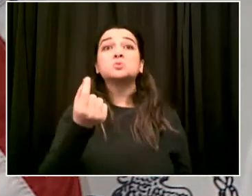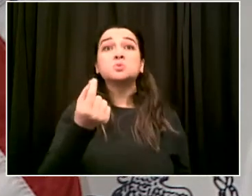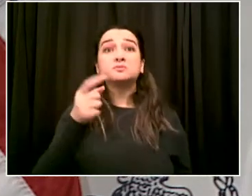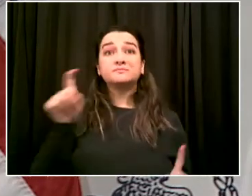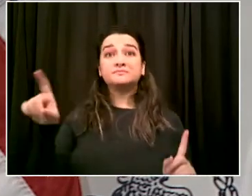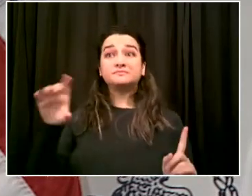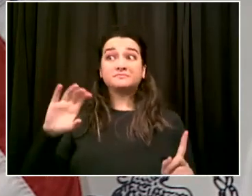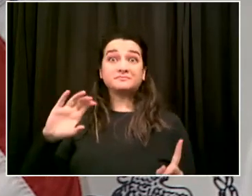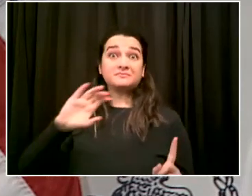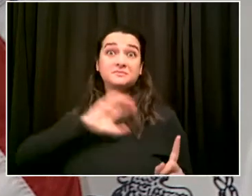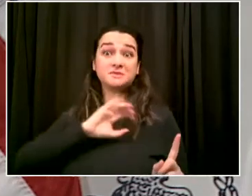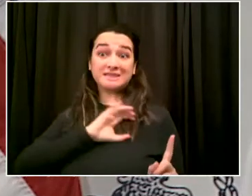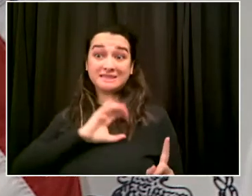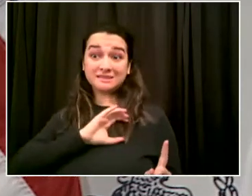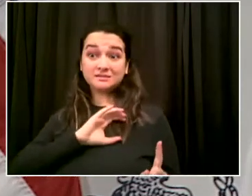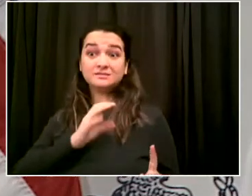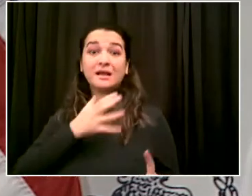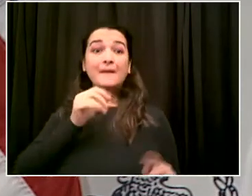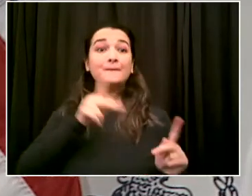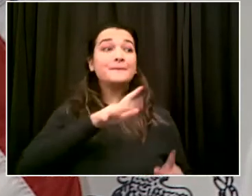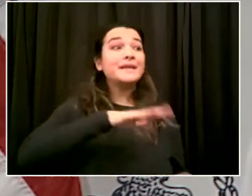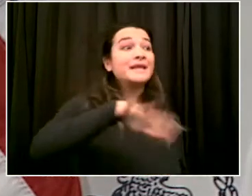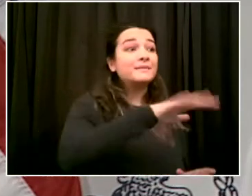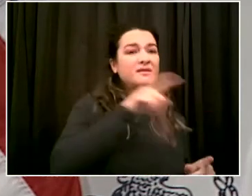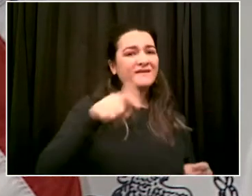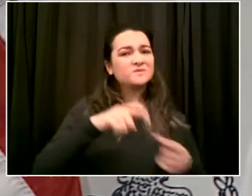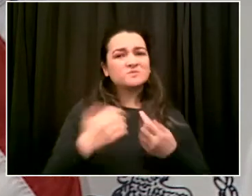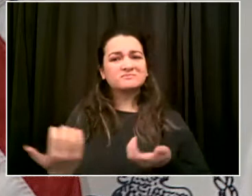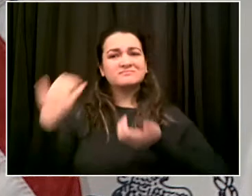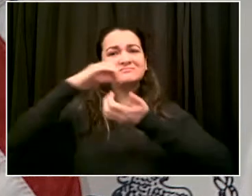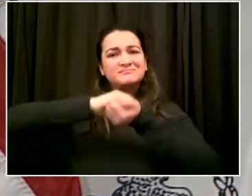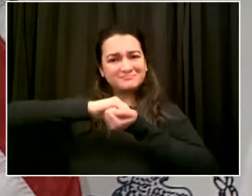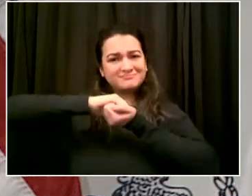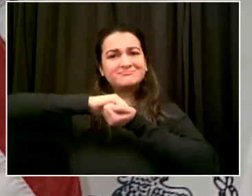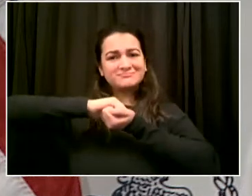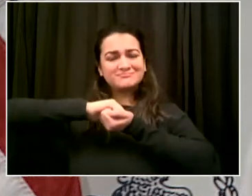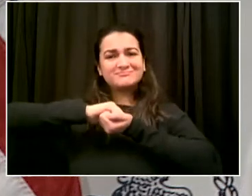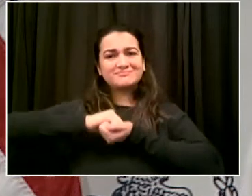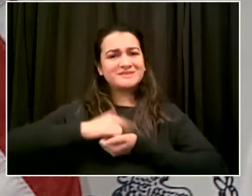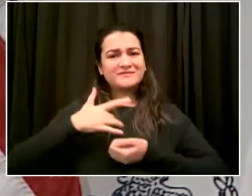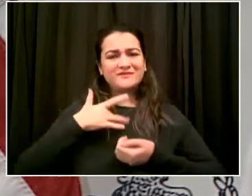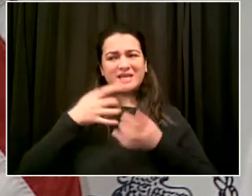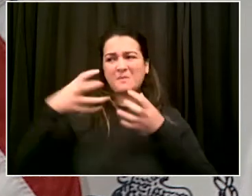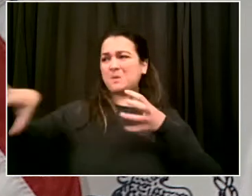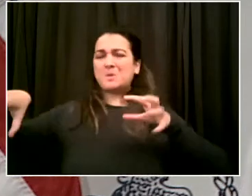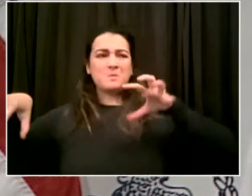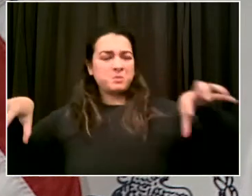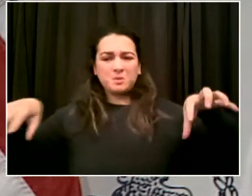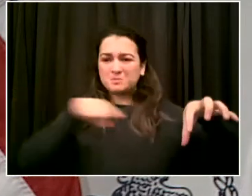GET EVERYONE VACCININEATD D UBT ANOTHTHR ECRUCIAL PART OF THE EQUATION IS DEEPENING THE RELATIONSHIP BETWEEN POLICE AND COMMUNITY. WE KNOW WE HAVE WORK TO DO AND WE ARE COMMITTED TO DO THAT WOO. RK